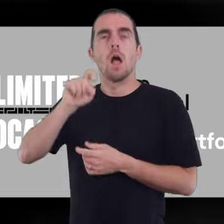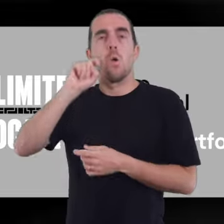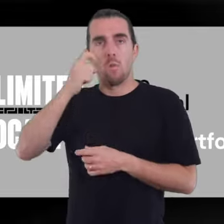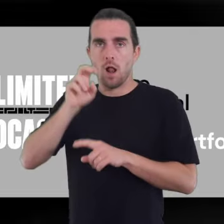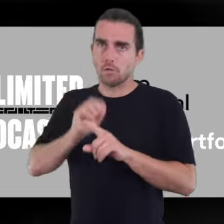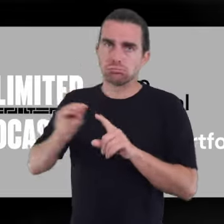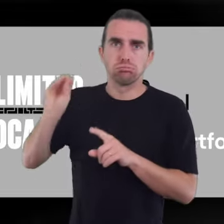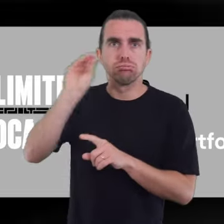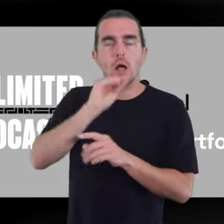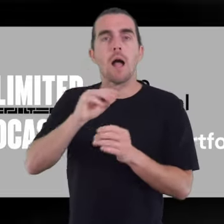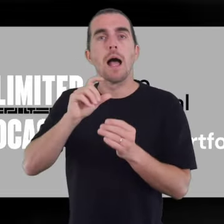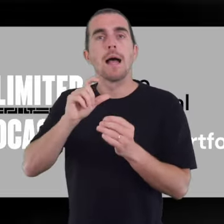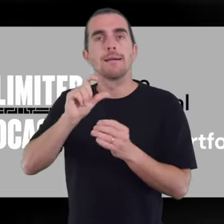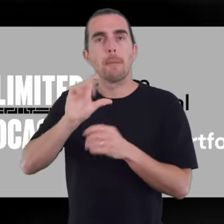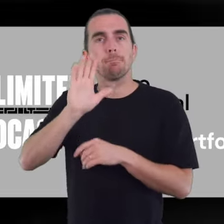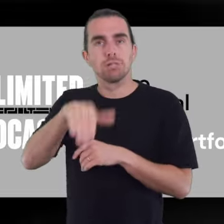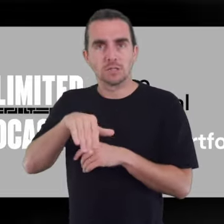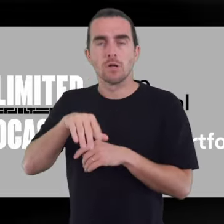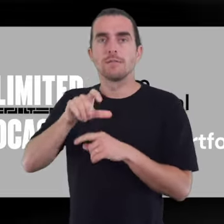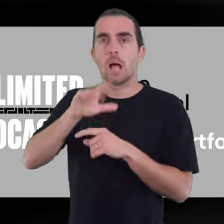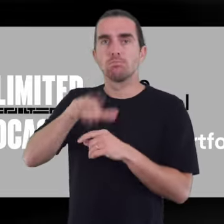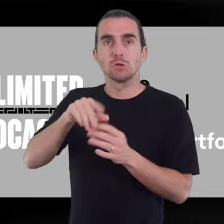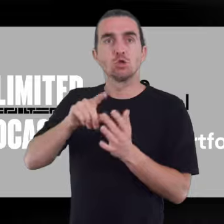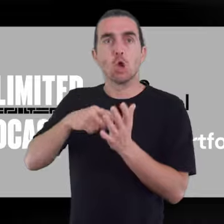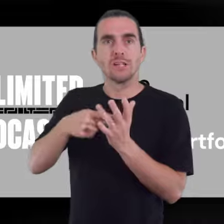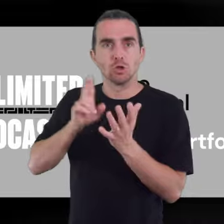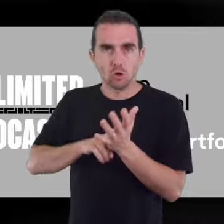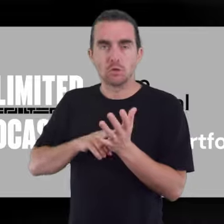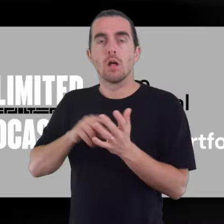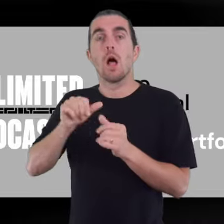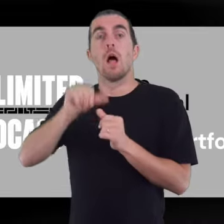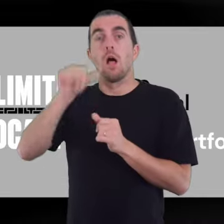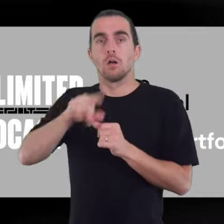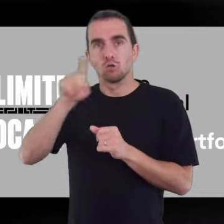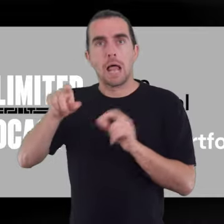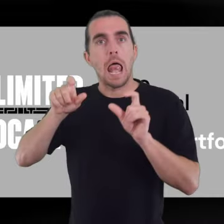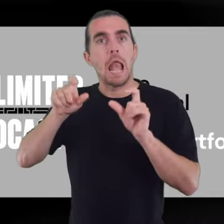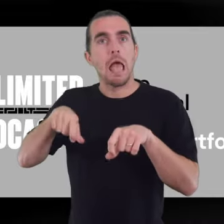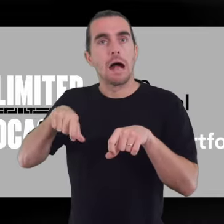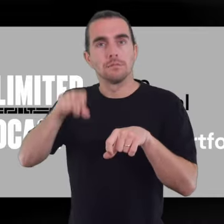that are at Southbank Center, "BODIES" will go to Cambridge, Cambridge Junction,